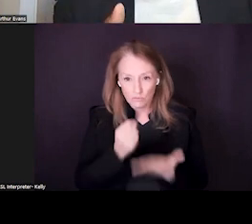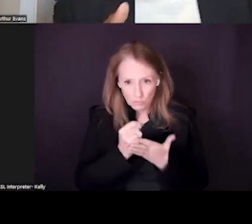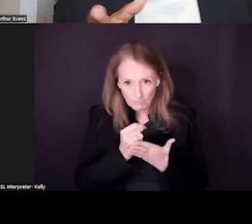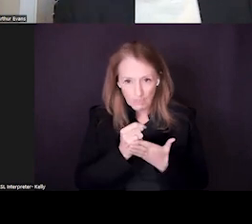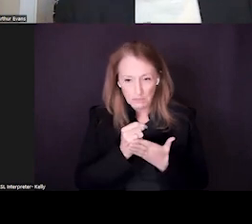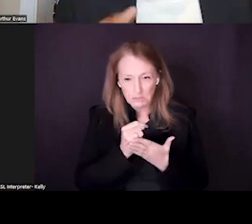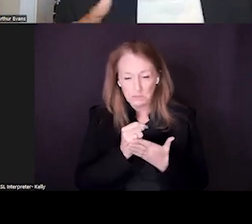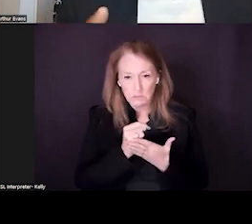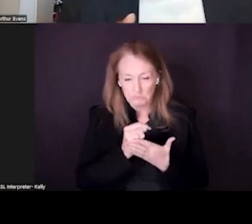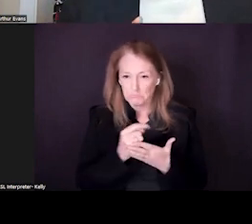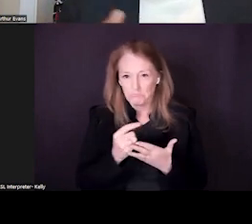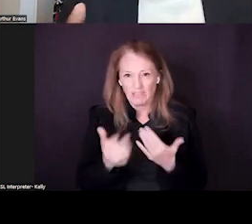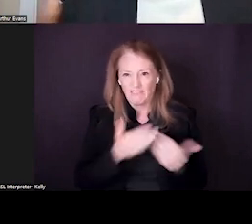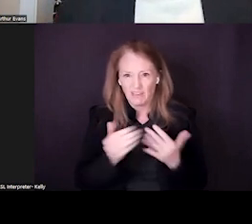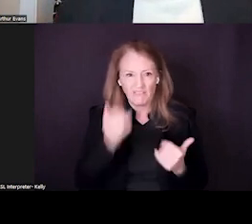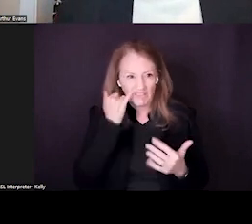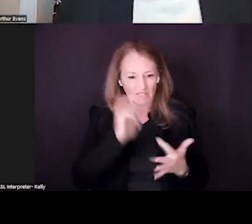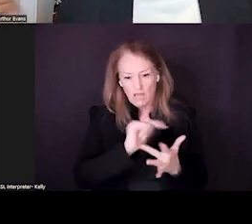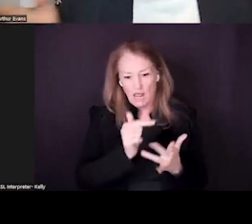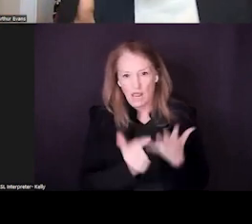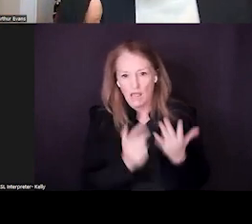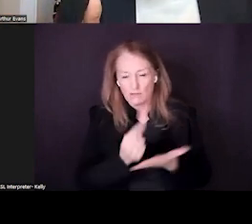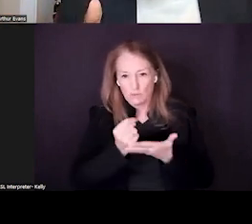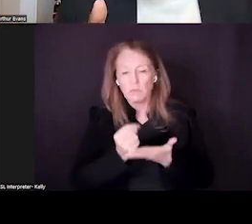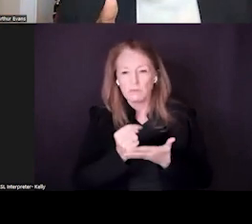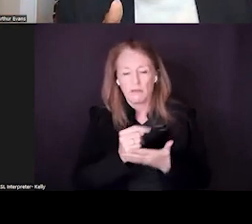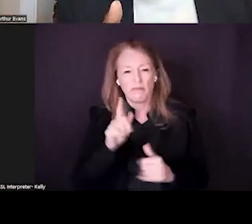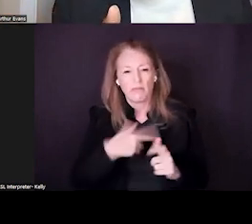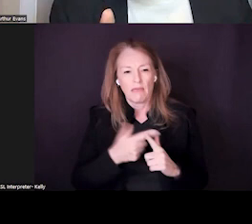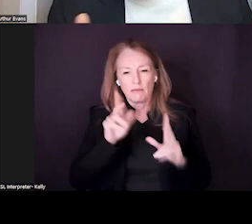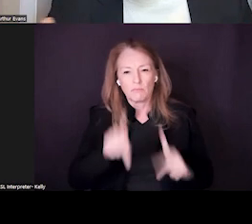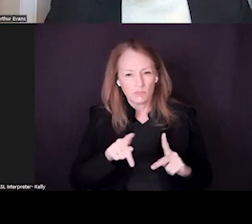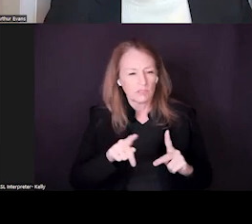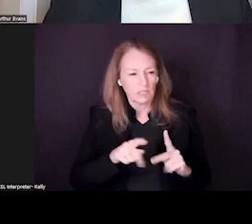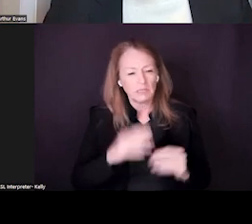THIS IS AN ACUTE MODEL FOR CONDITIONS, BUT PEOPLE NEED ONGOING